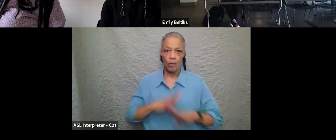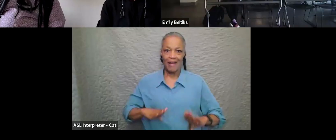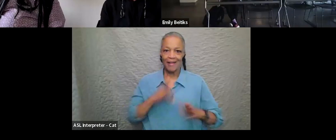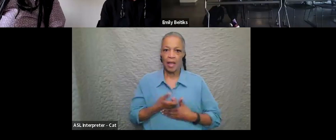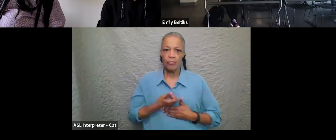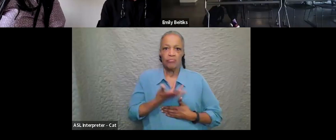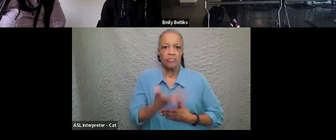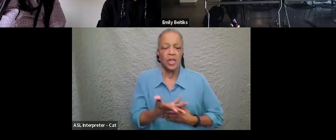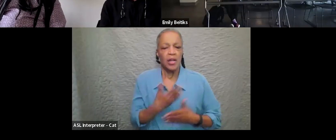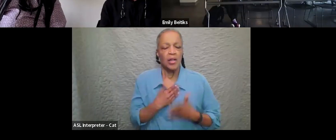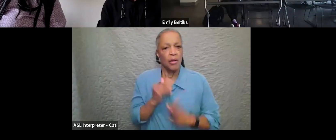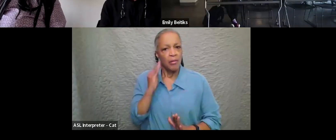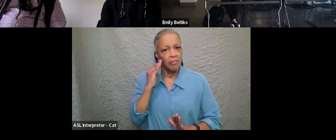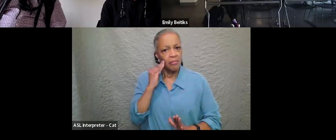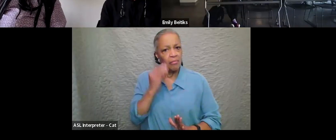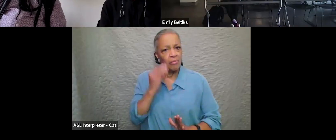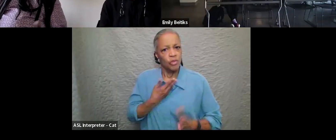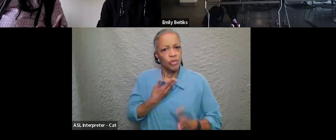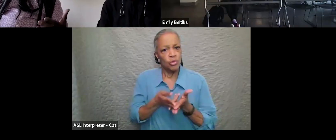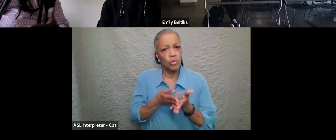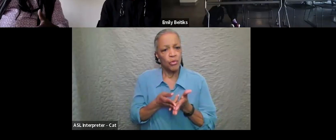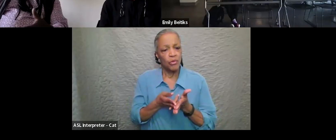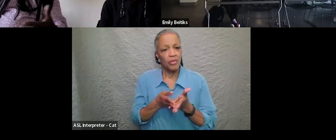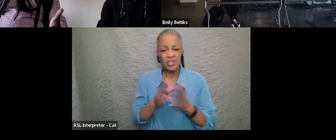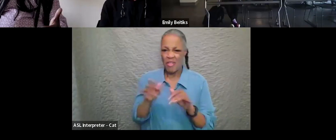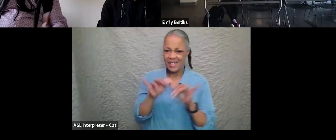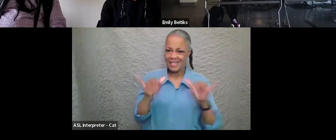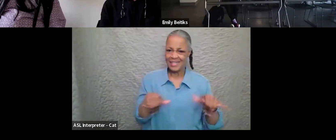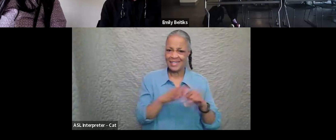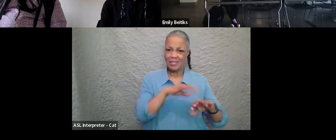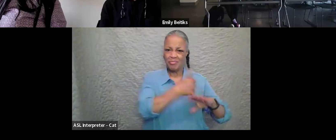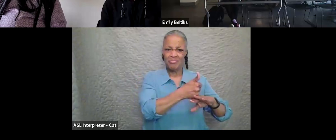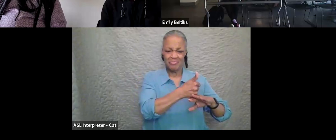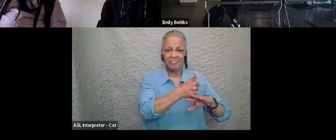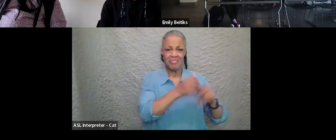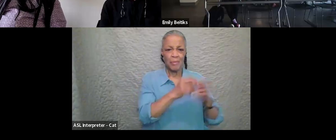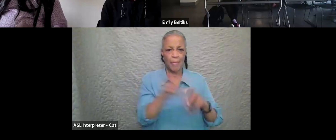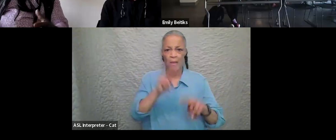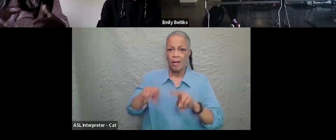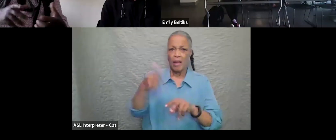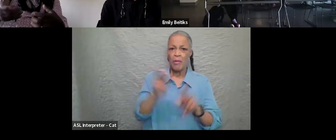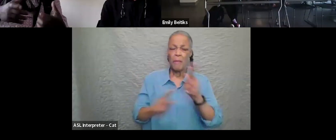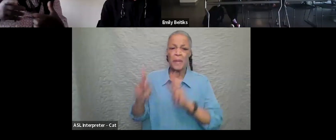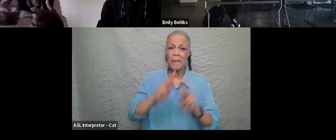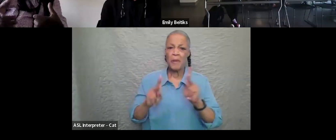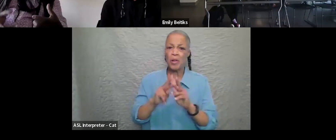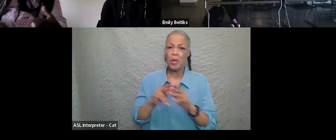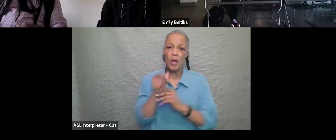So how did you get through the system and still have that in place? And when you look at these other folks who are whistleblowers, oftentimes working in coalition,